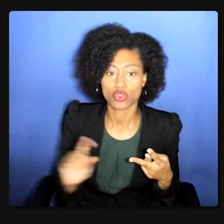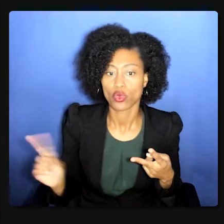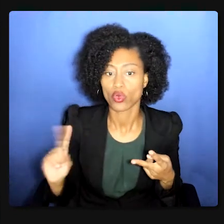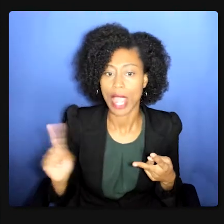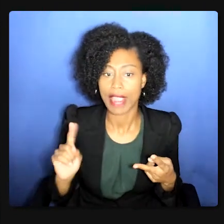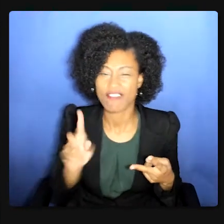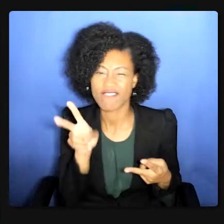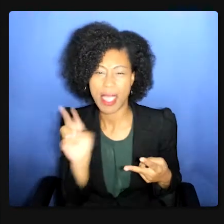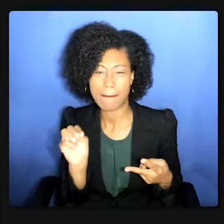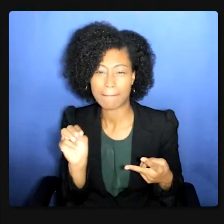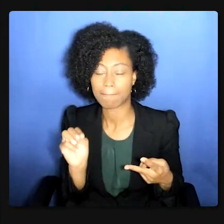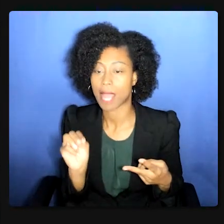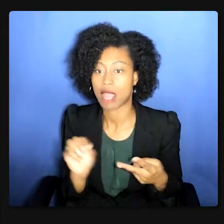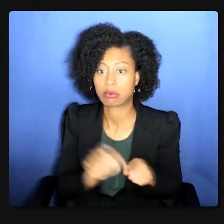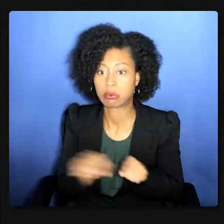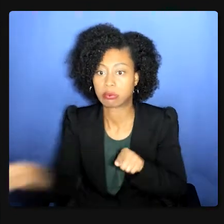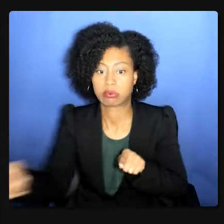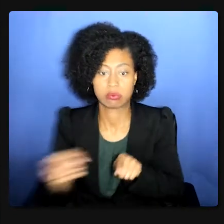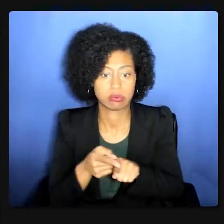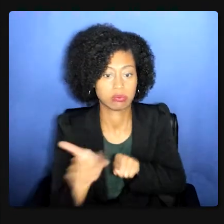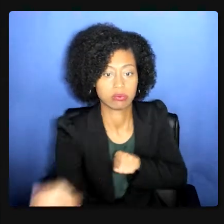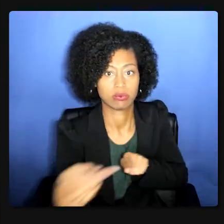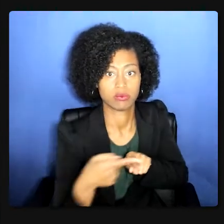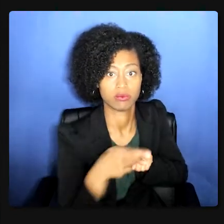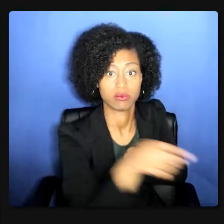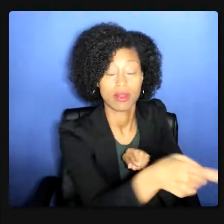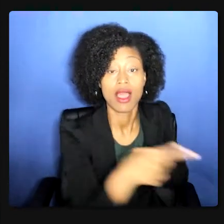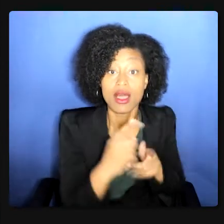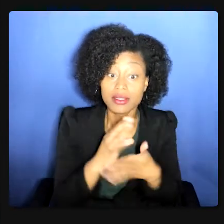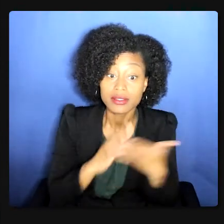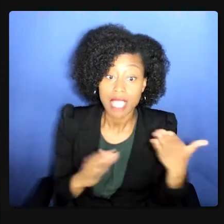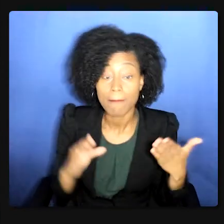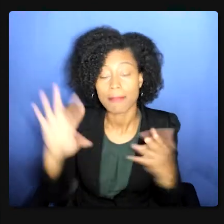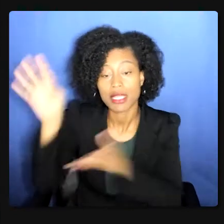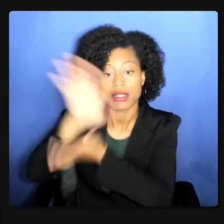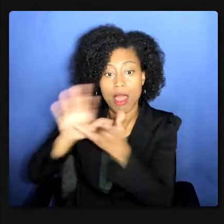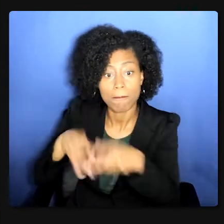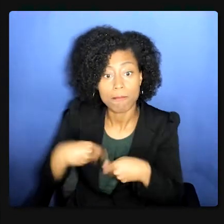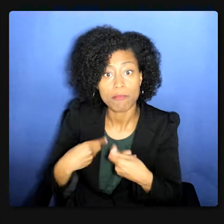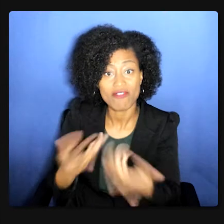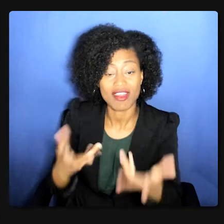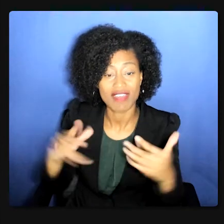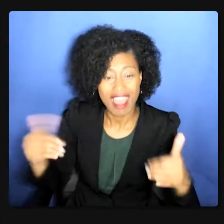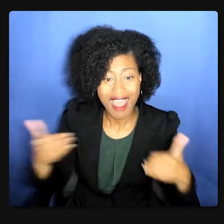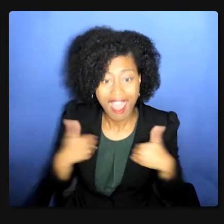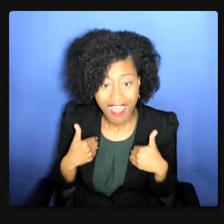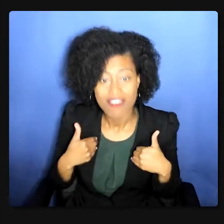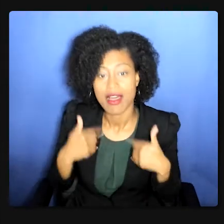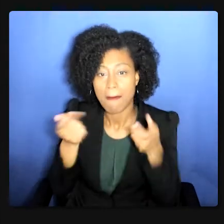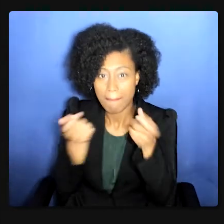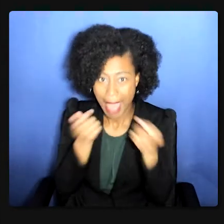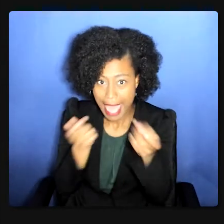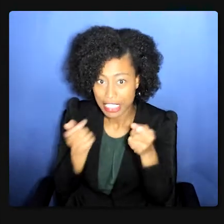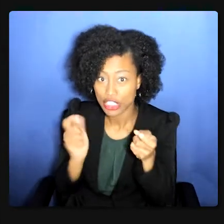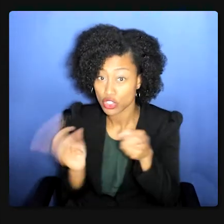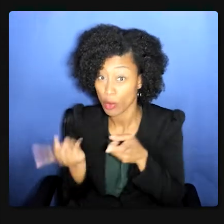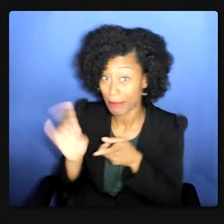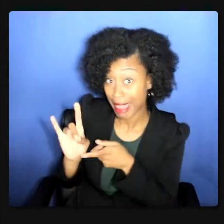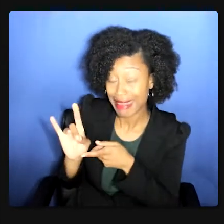where your workloads are running, right. Some cloud providers, also they have what we call managed Kubernetes